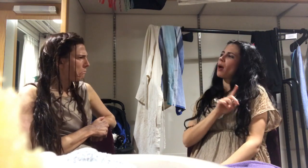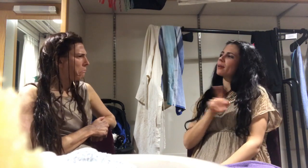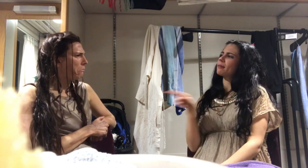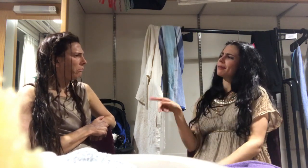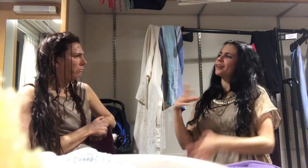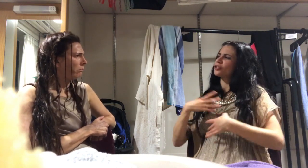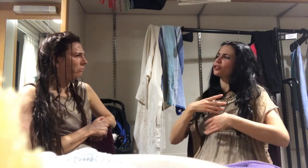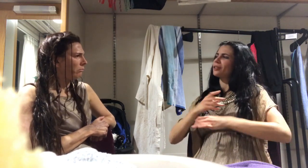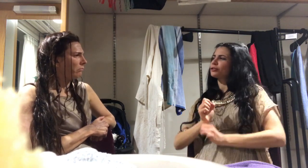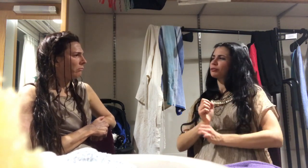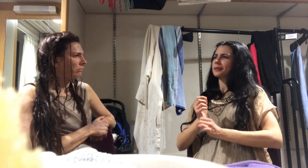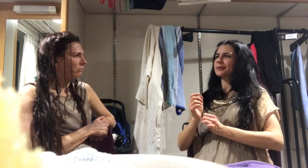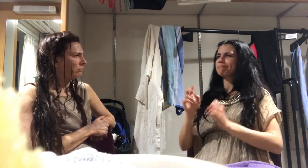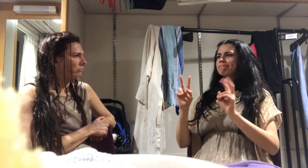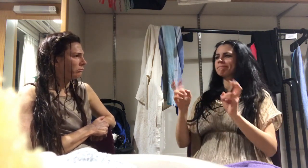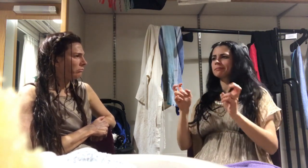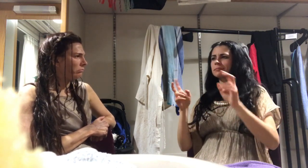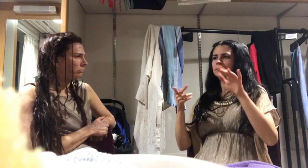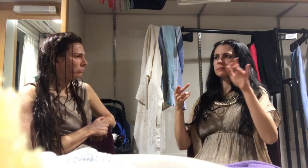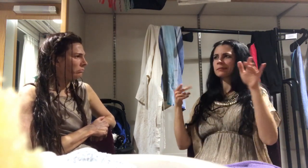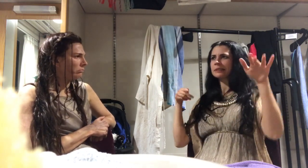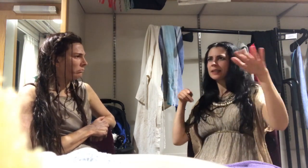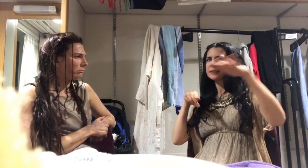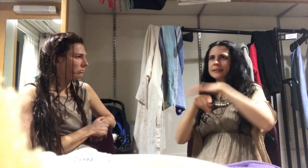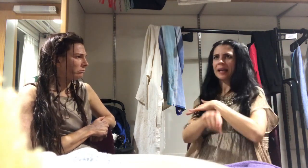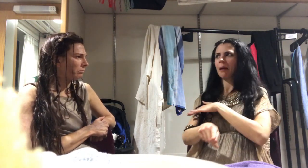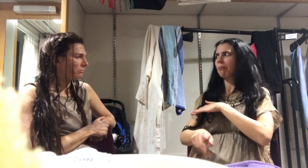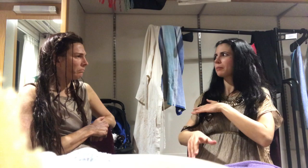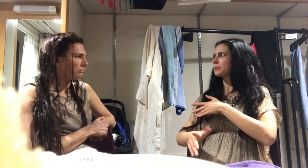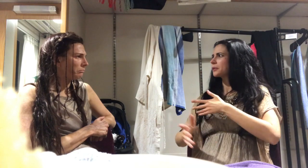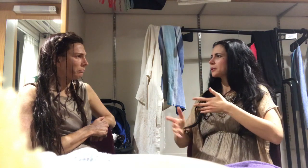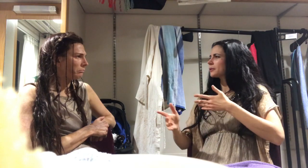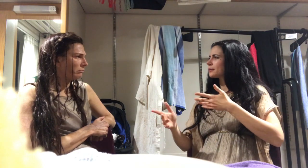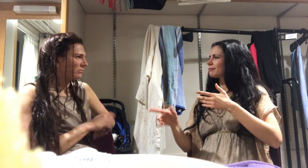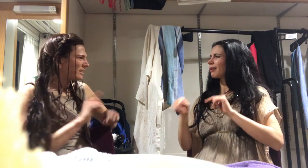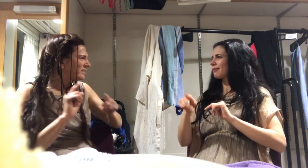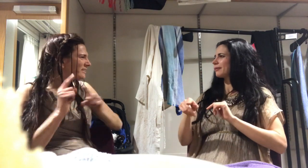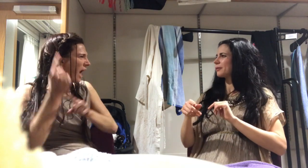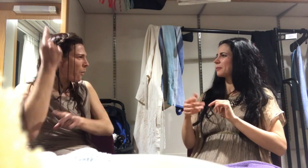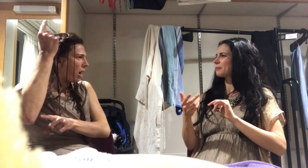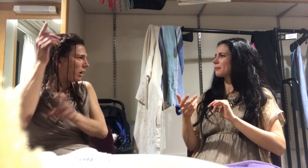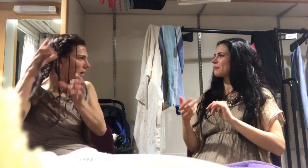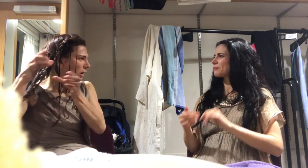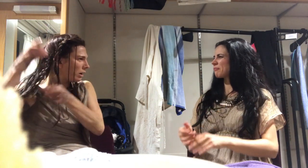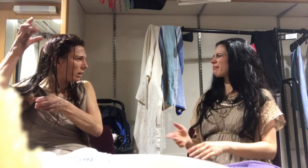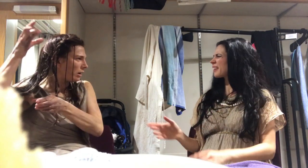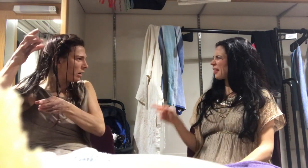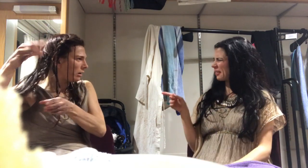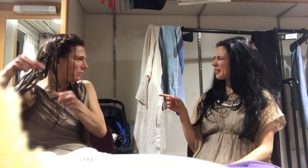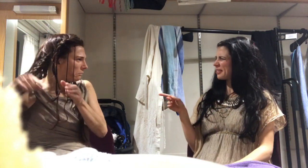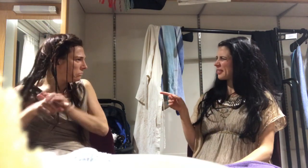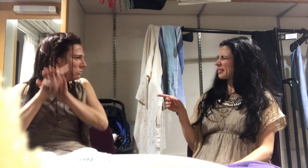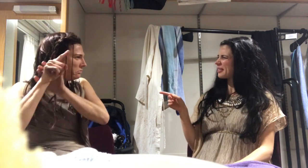Because Cassandra escapes... Escapes from the tower doesn't she?